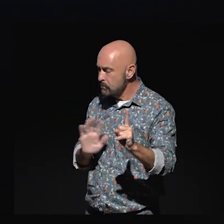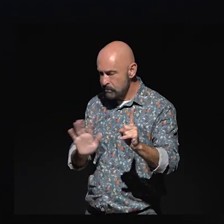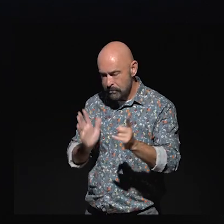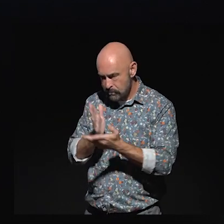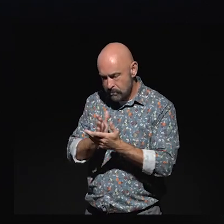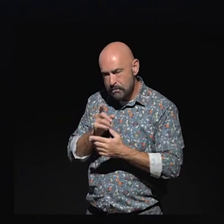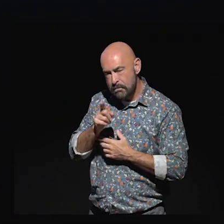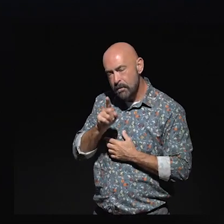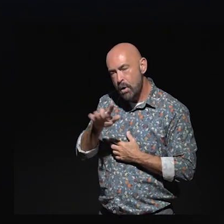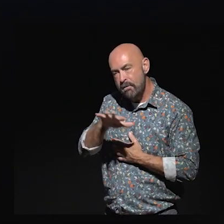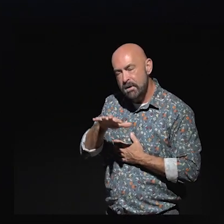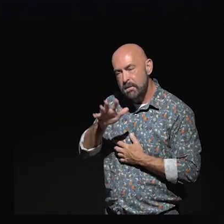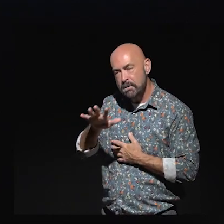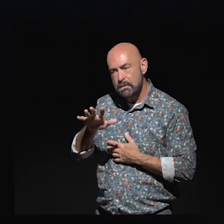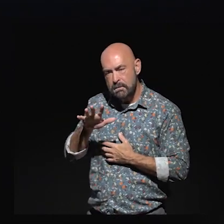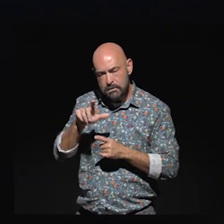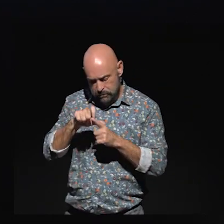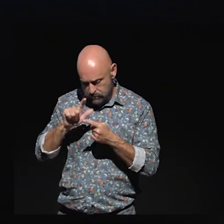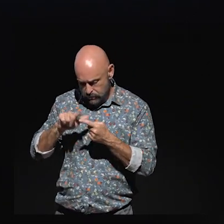As I said, her family was de Foucauld,